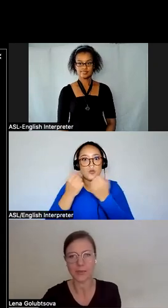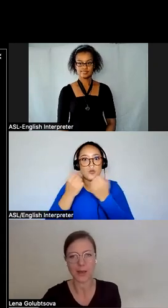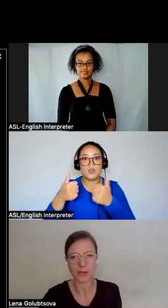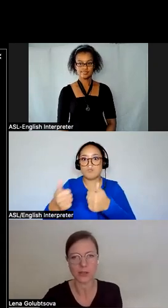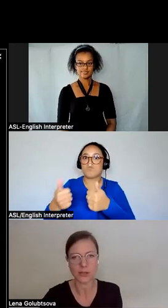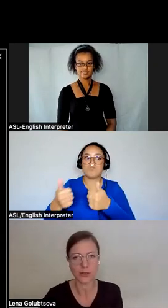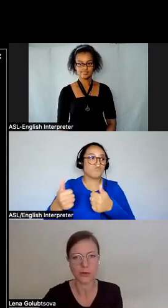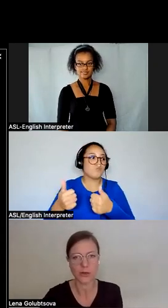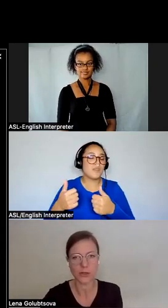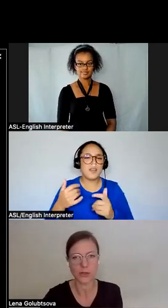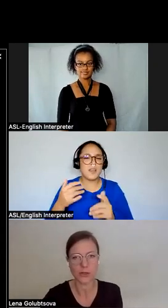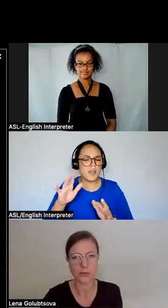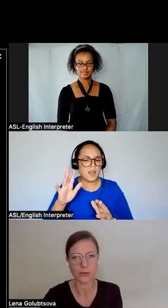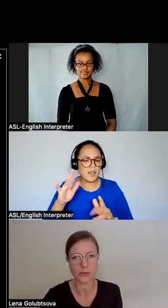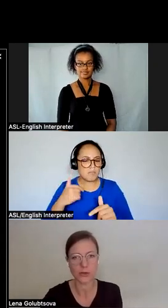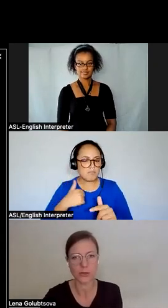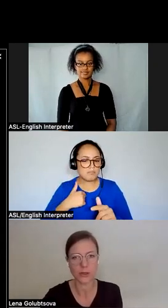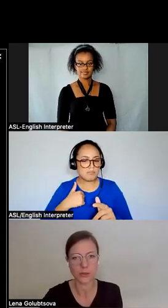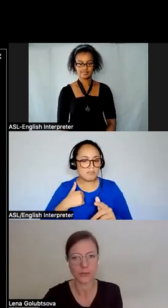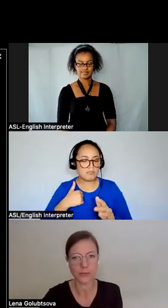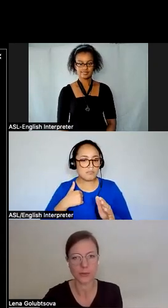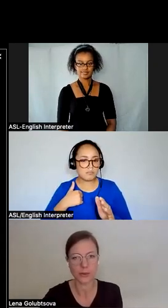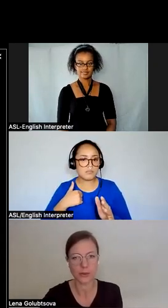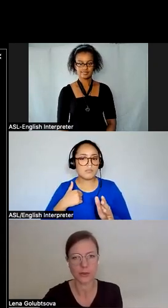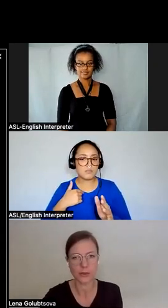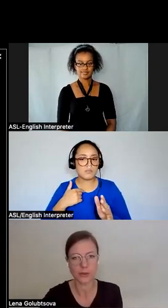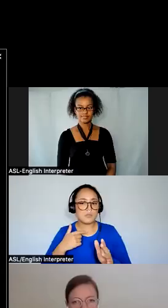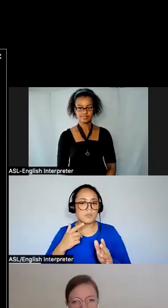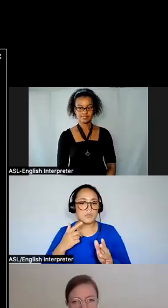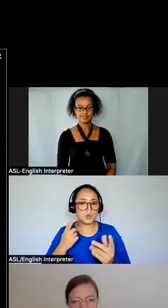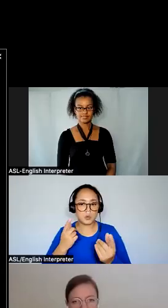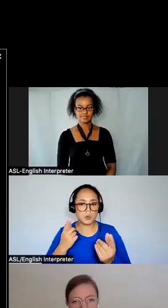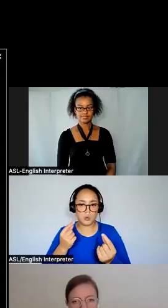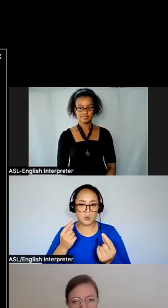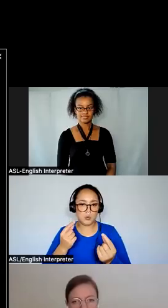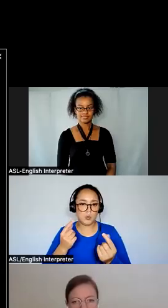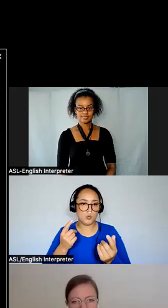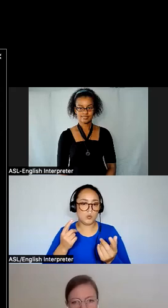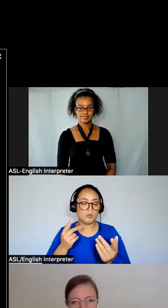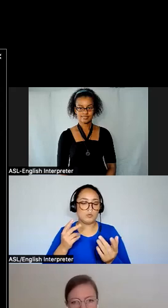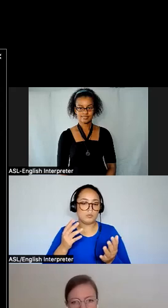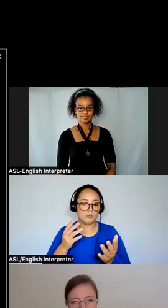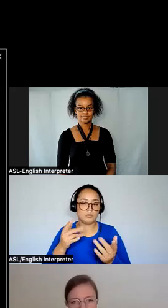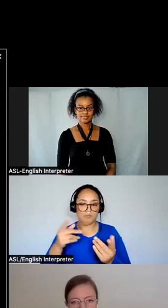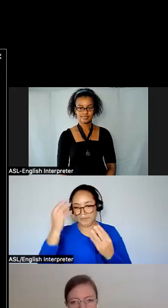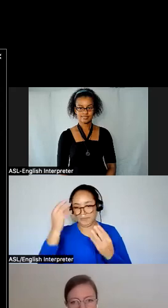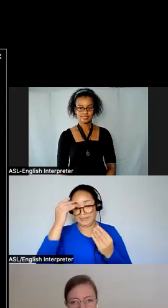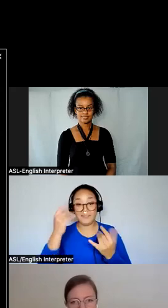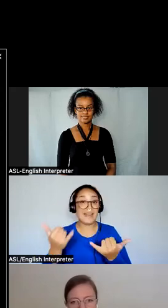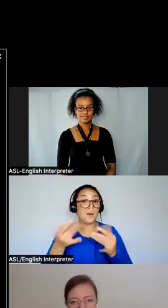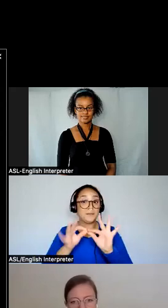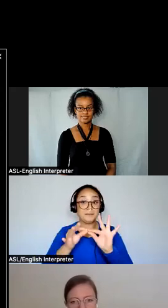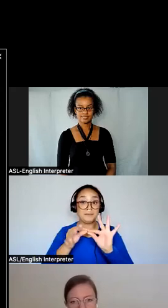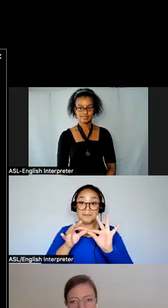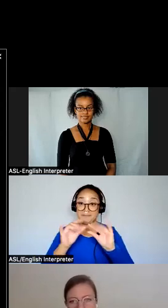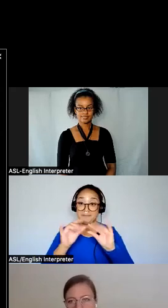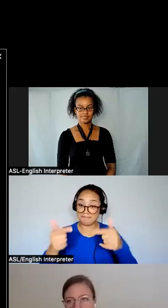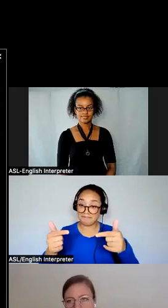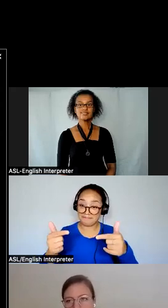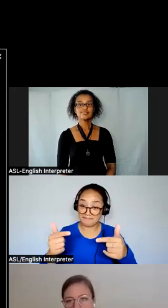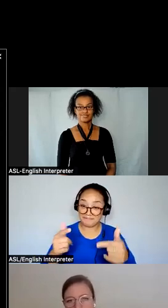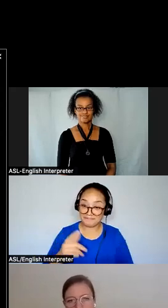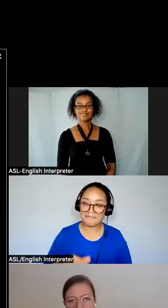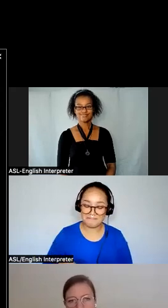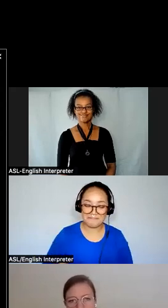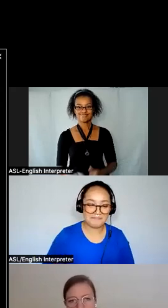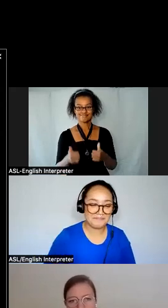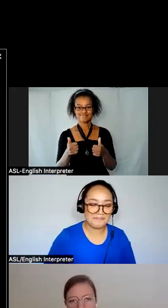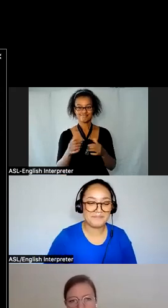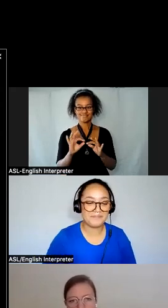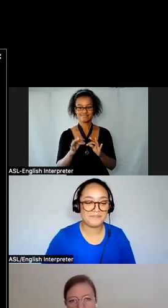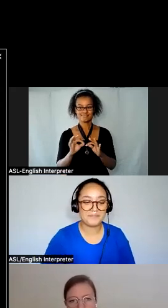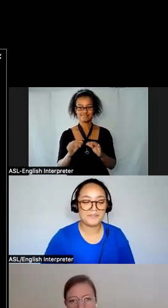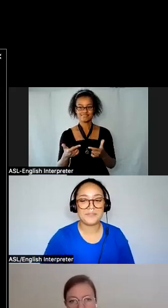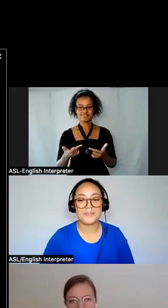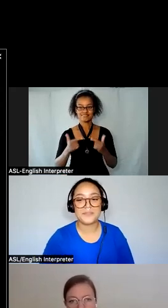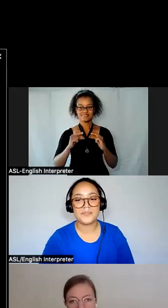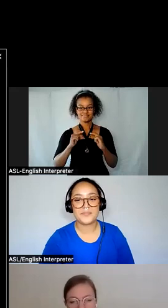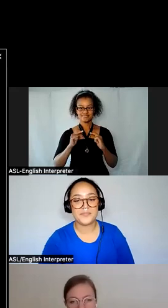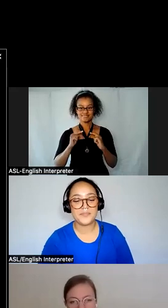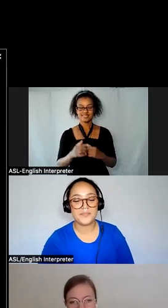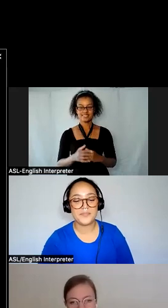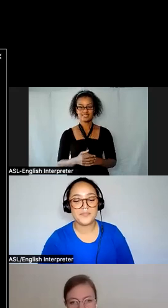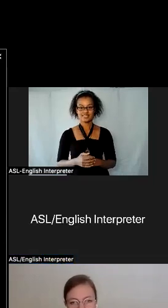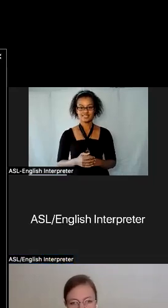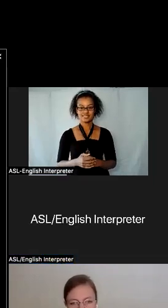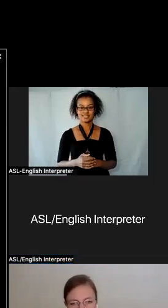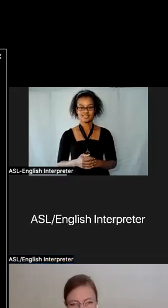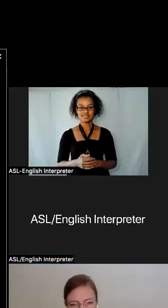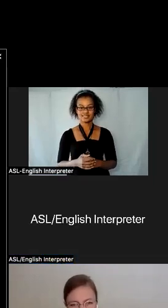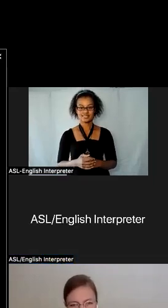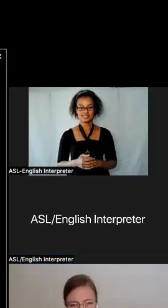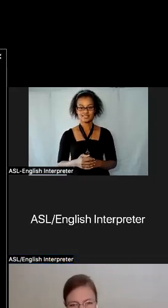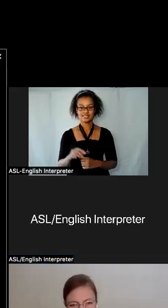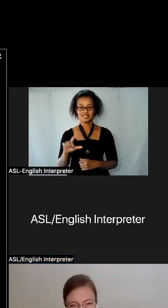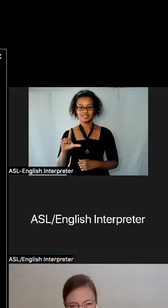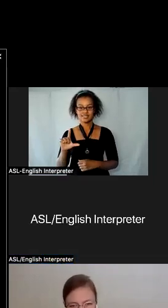I am actually going to put Sorry, I am putting a link right now, if I can only change it